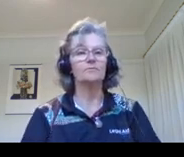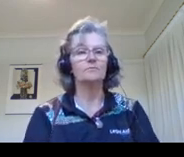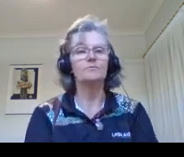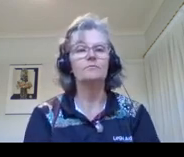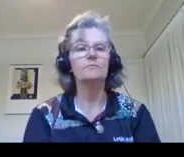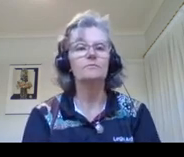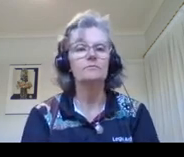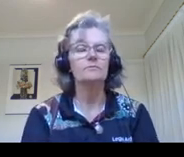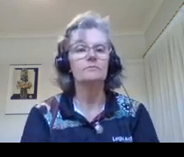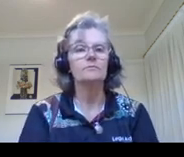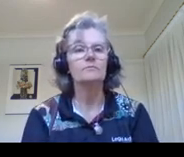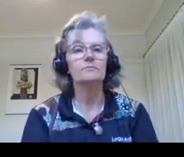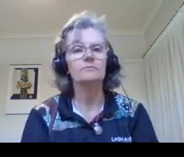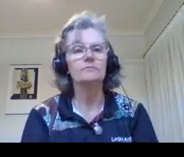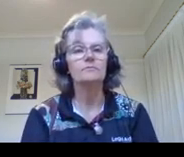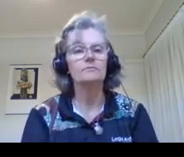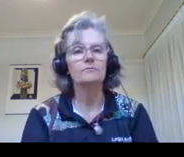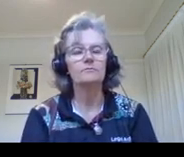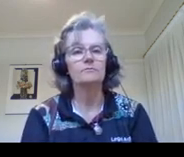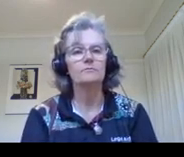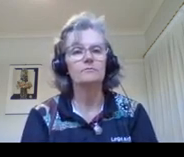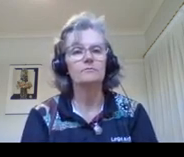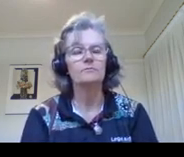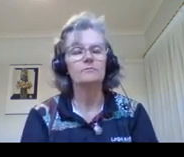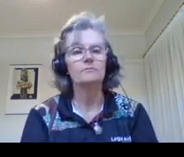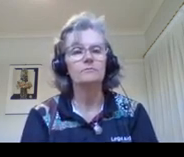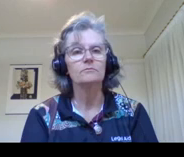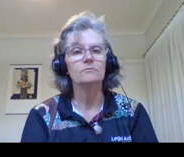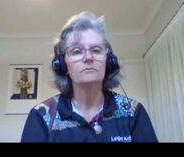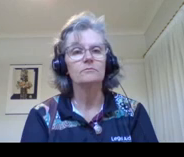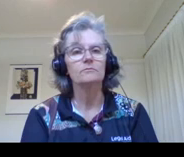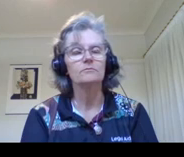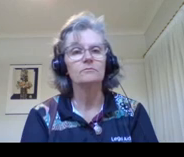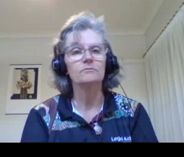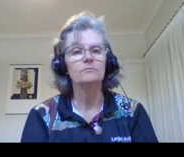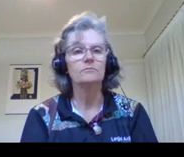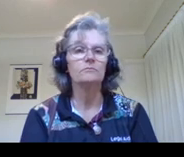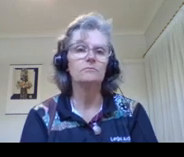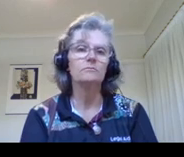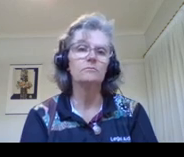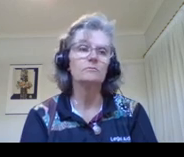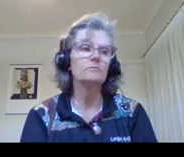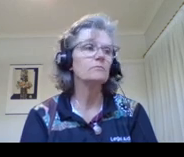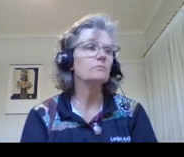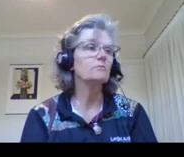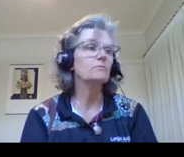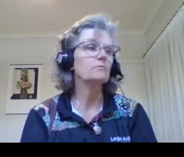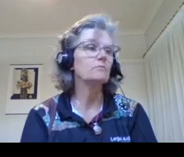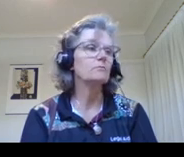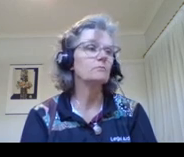sort of act immediately to make sure that your bank's notified report it to Scam Watch though